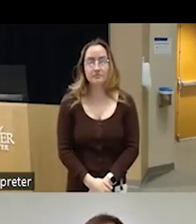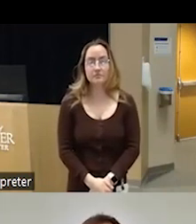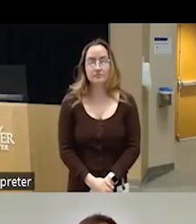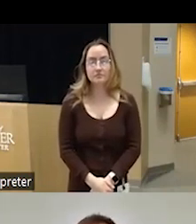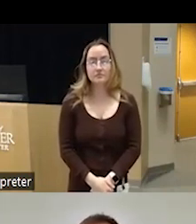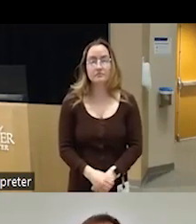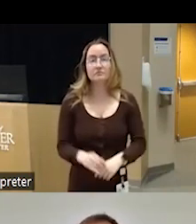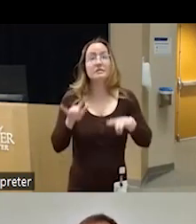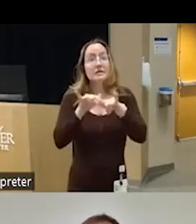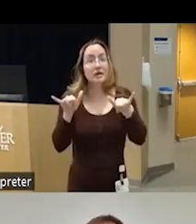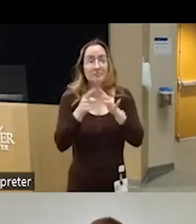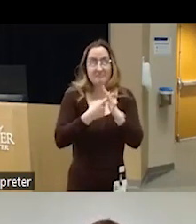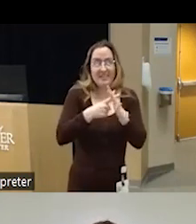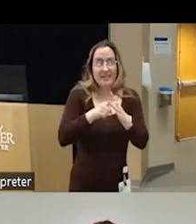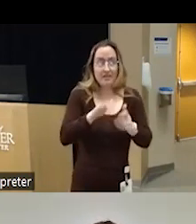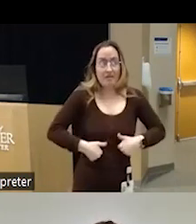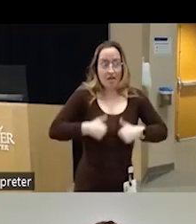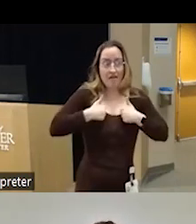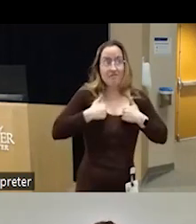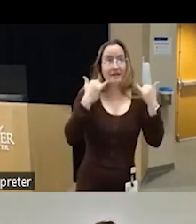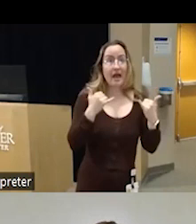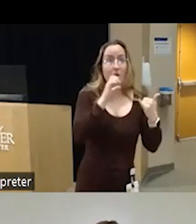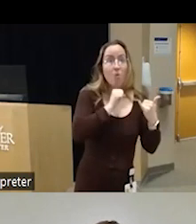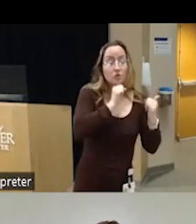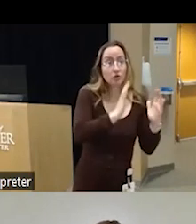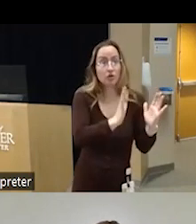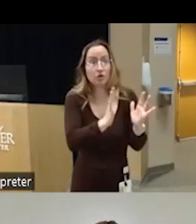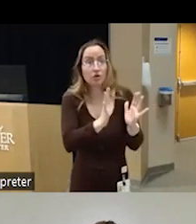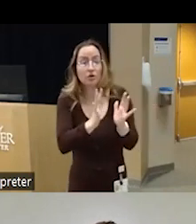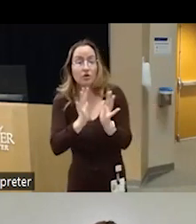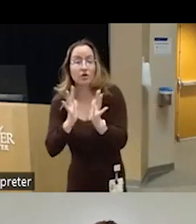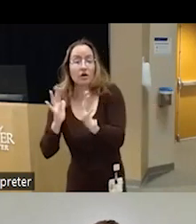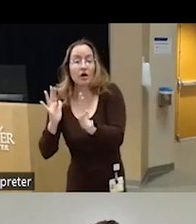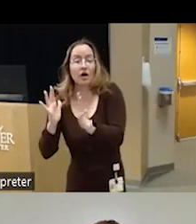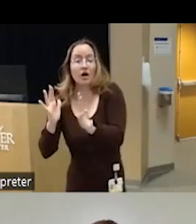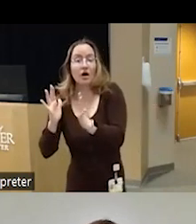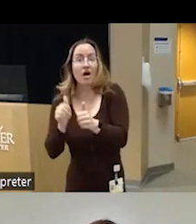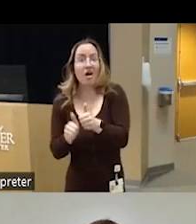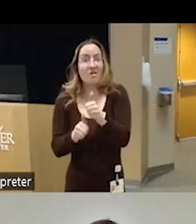life, but as we get older what really causes the most disability adjusted life years.